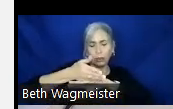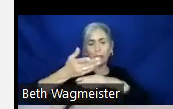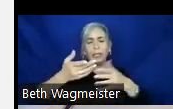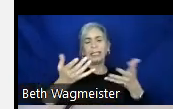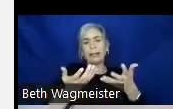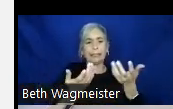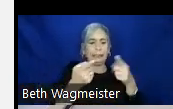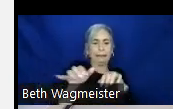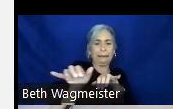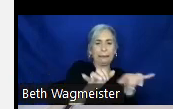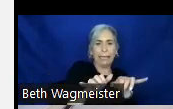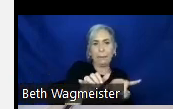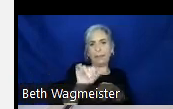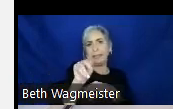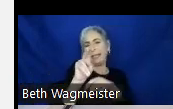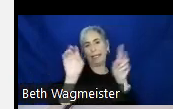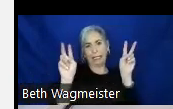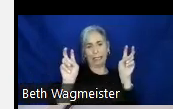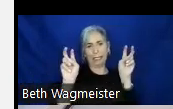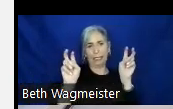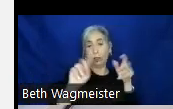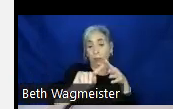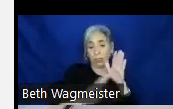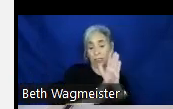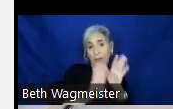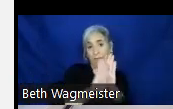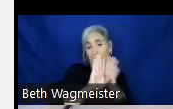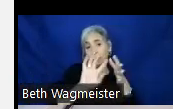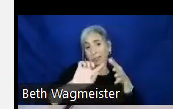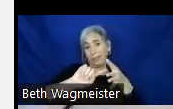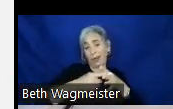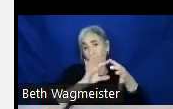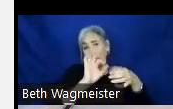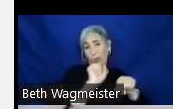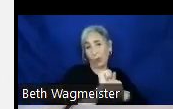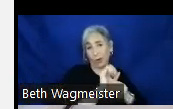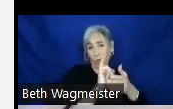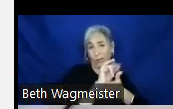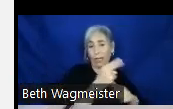same as in Sanity. And when the developer works with the website that builds the web